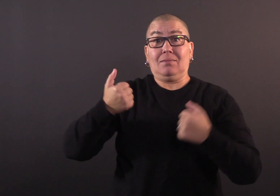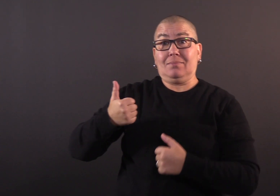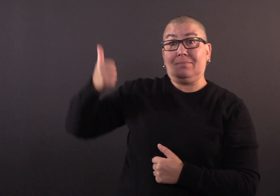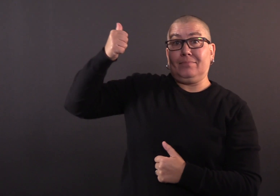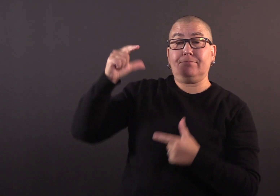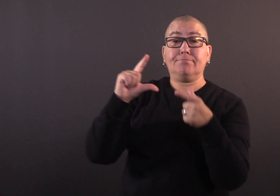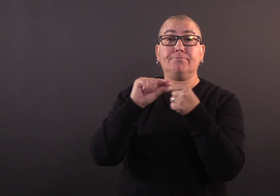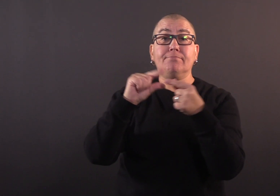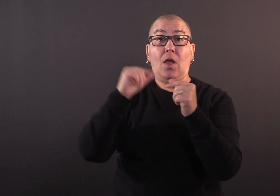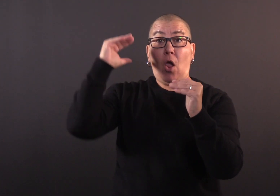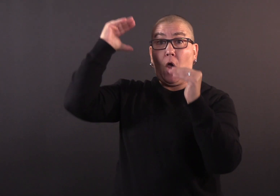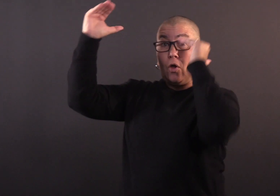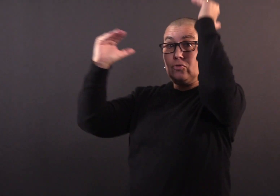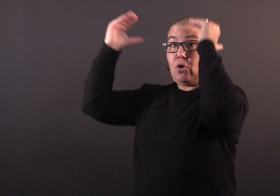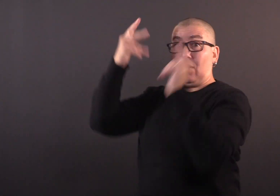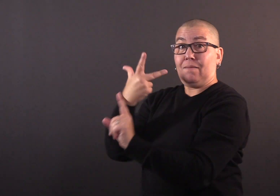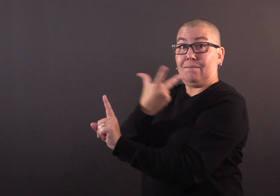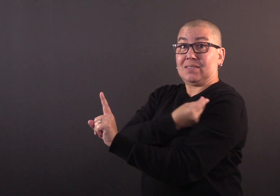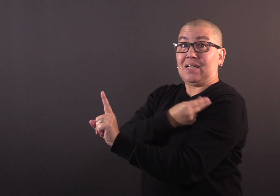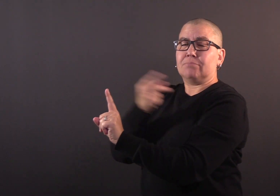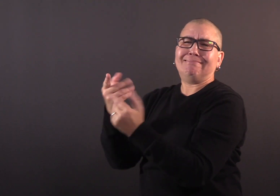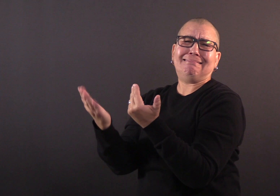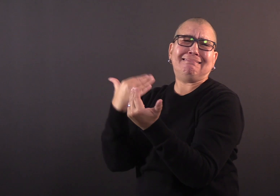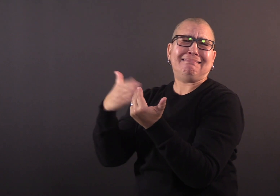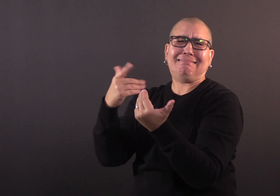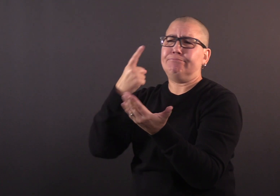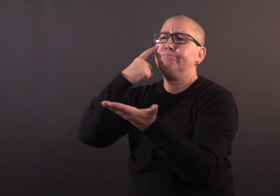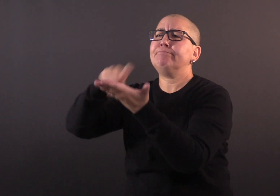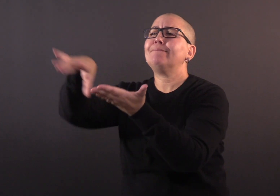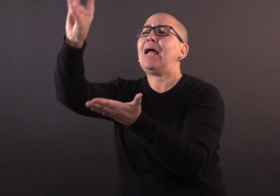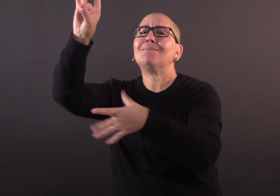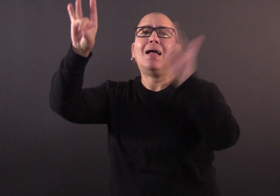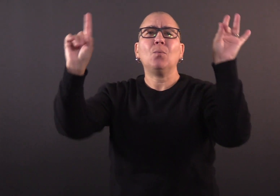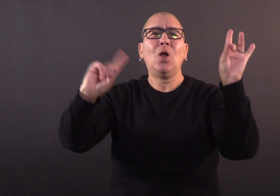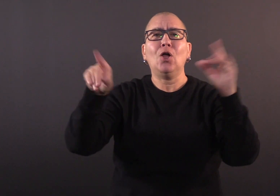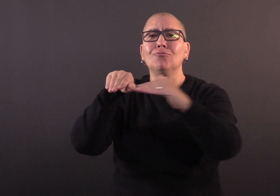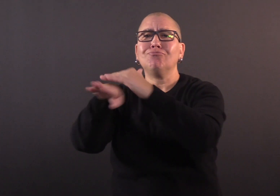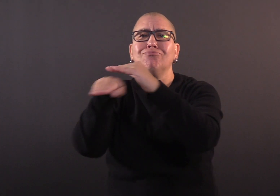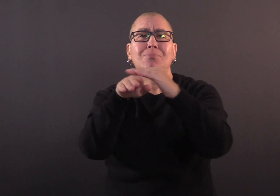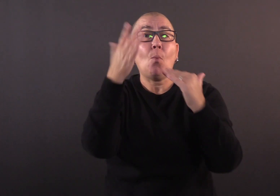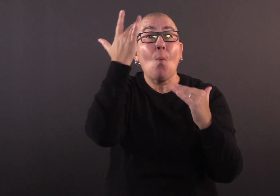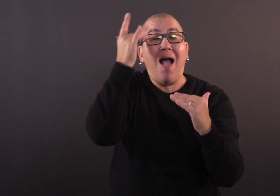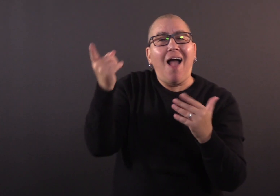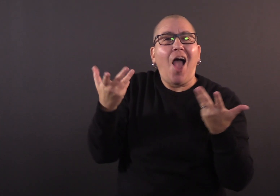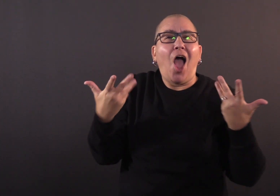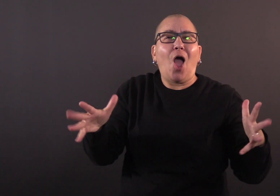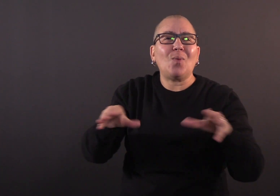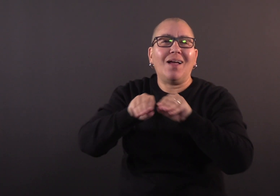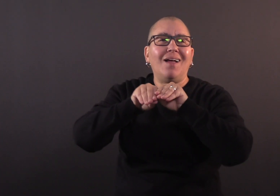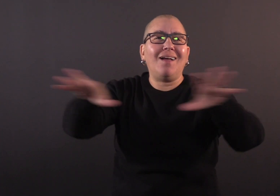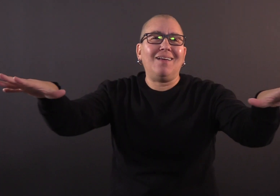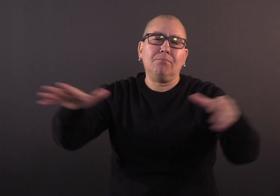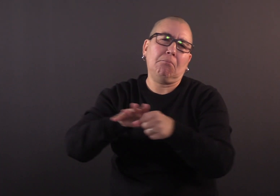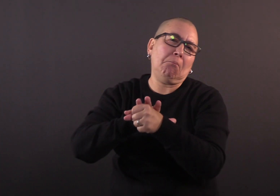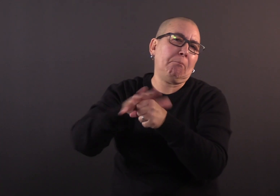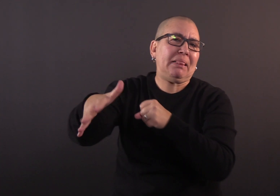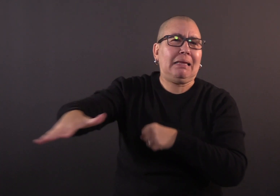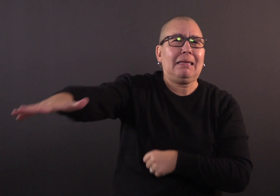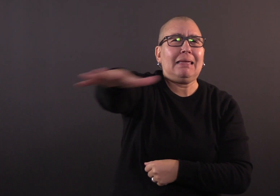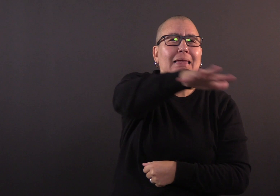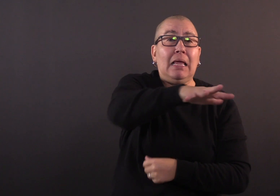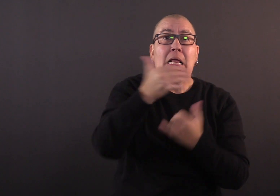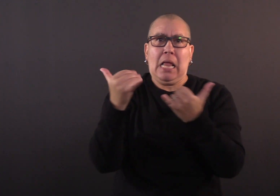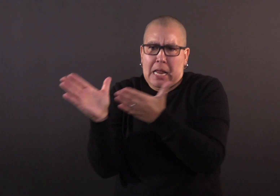the updated COVID-19 vaccines for adults than for children, but the kid shots have started shipping,